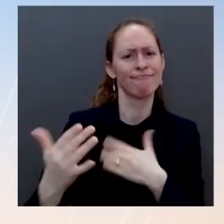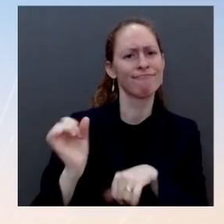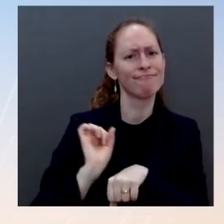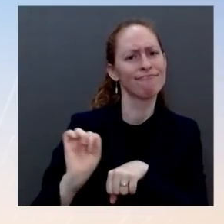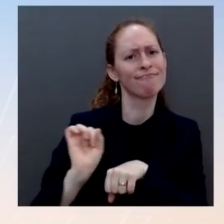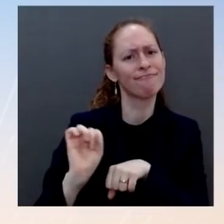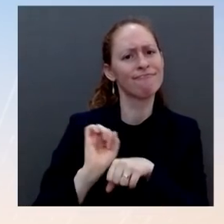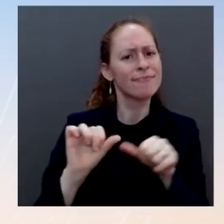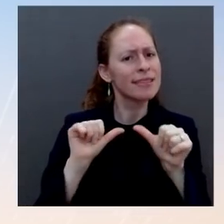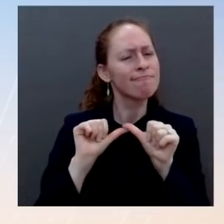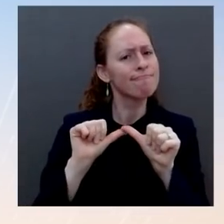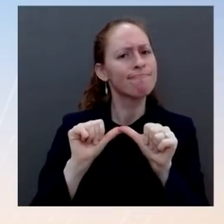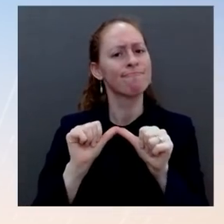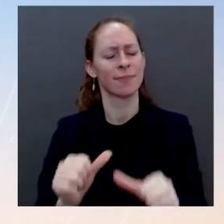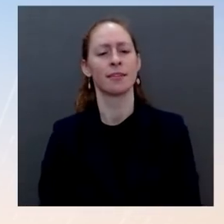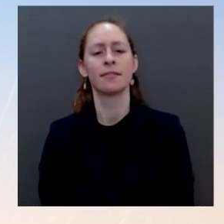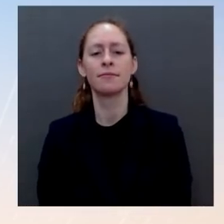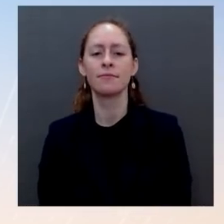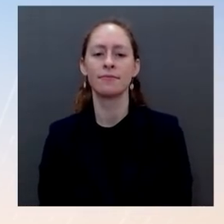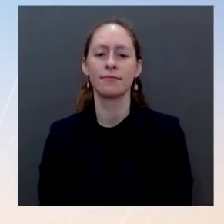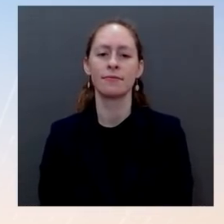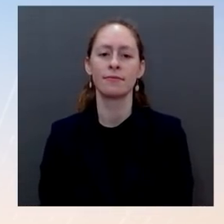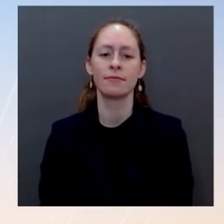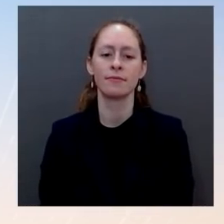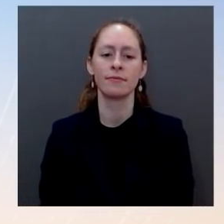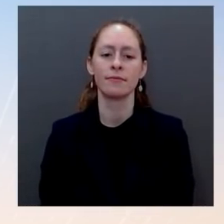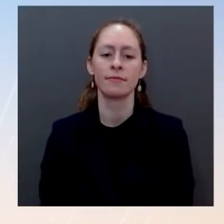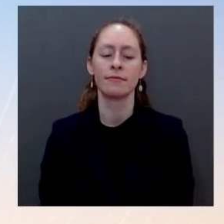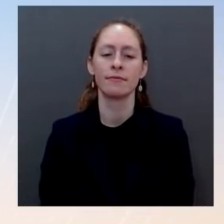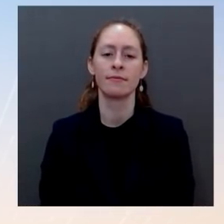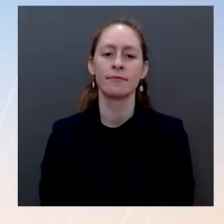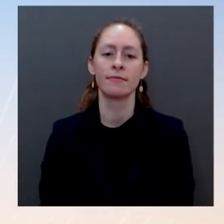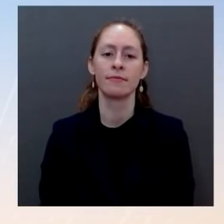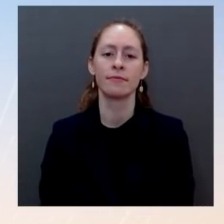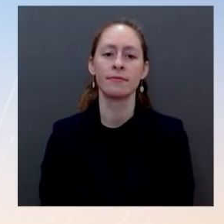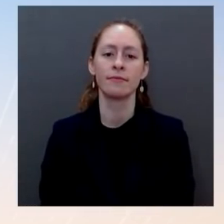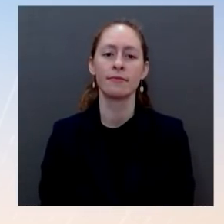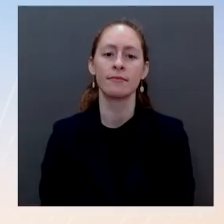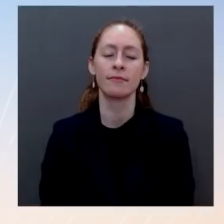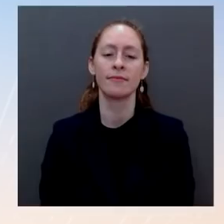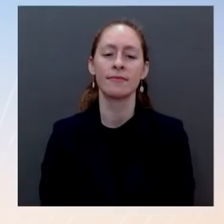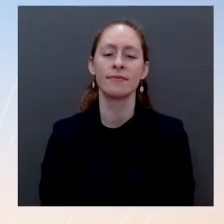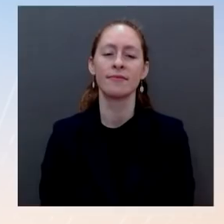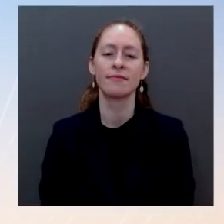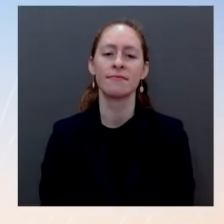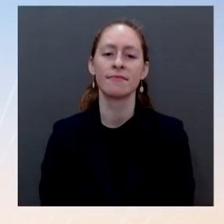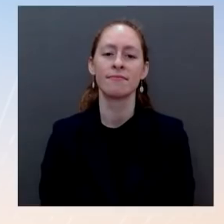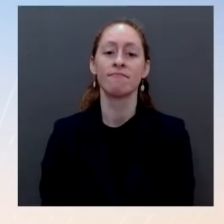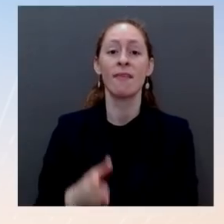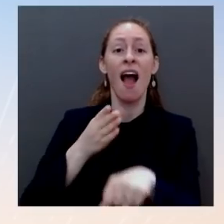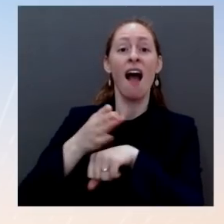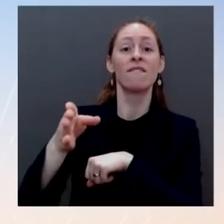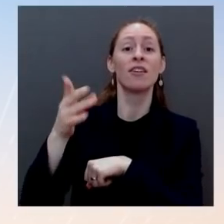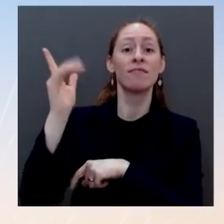at stake here is our democracy, is burying what happened on January 6th, is not taking action --